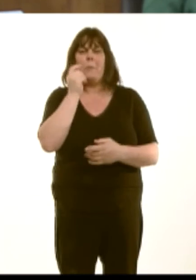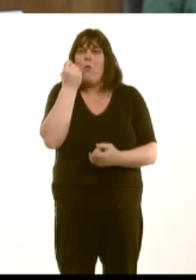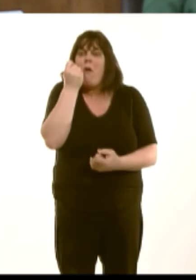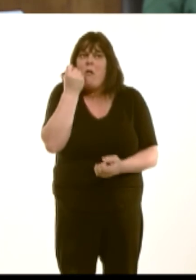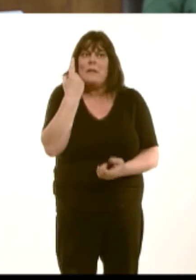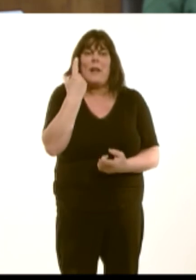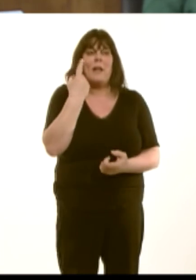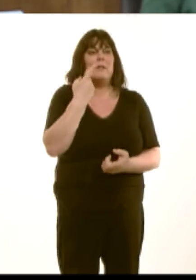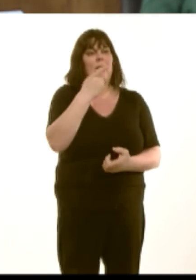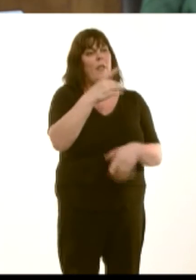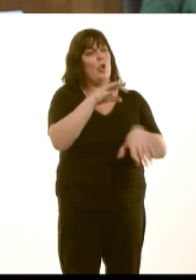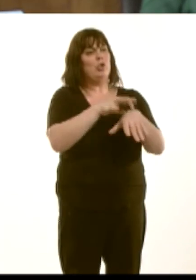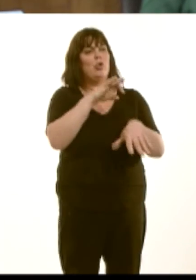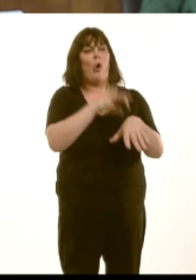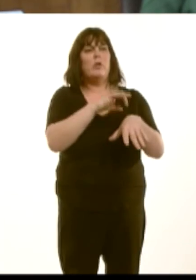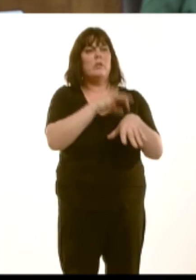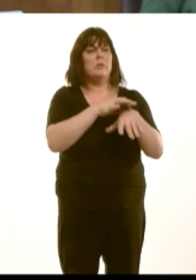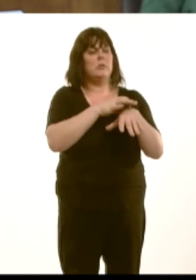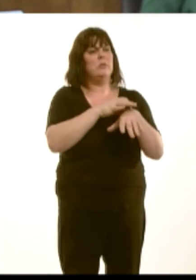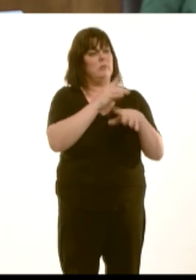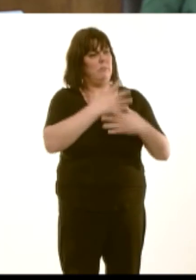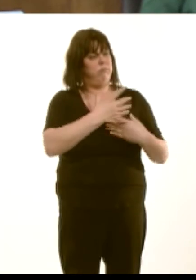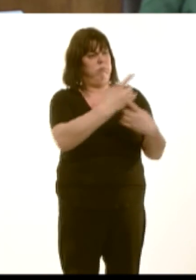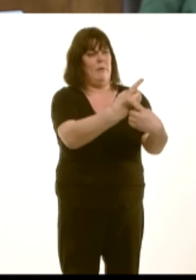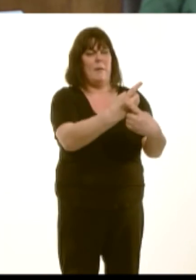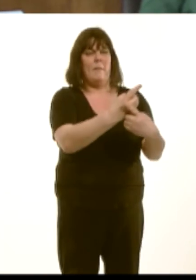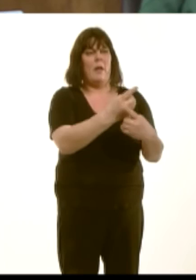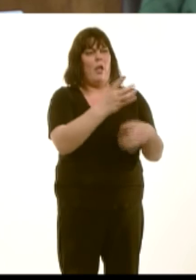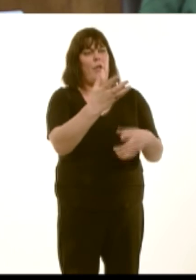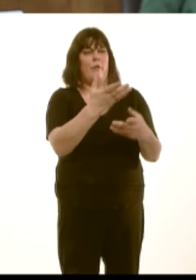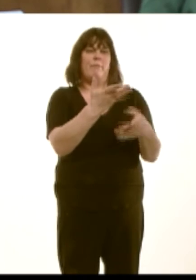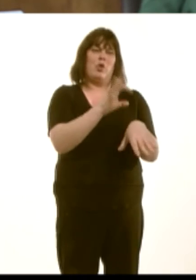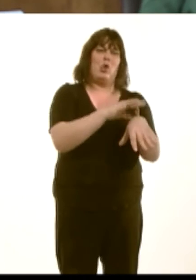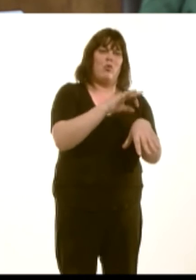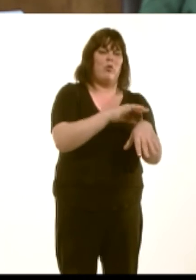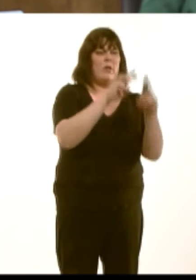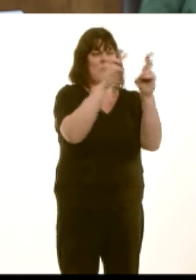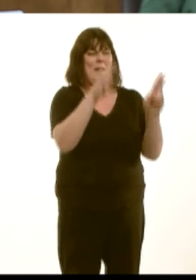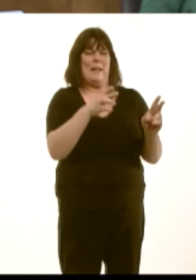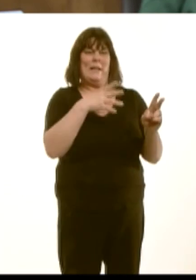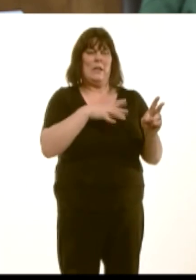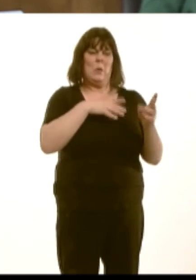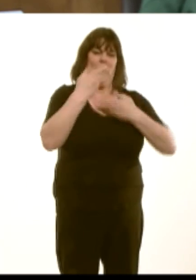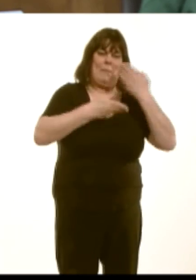with a large number of GPs, but itís really for the surgery to explain to people why they feel they have to take this step.